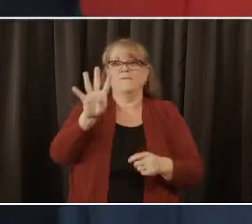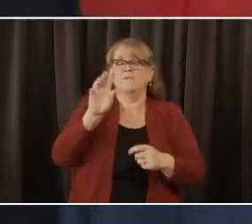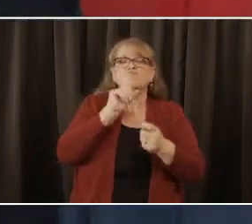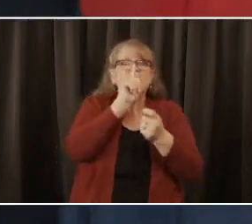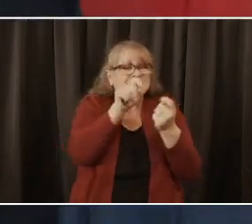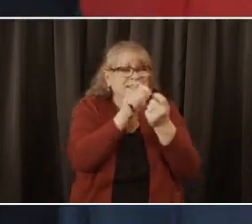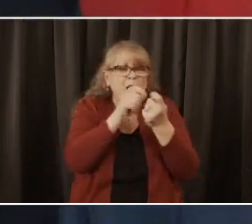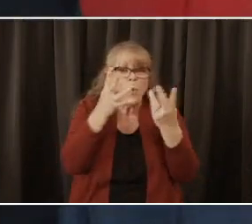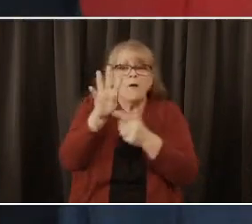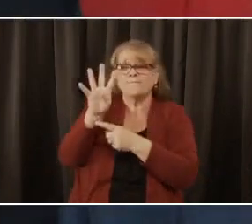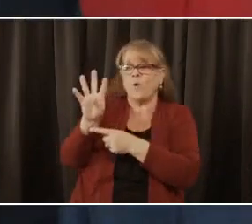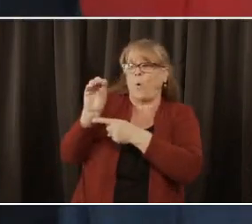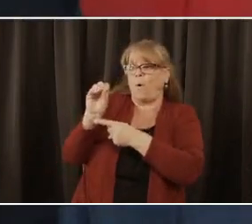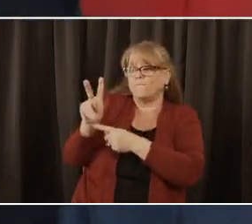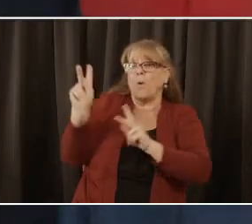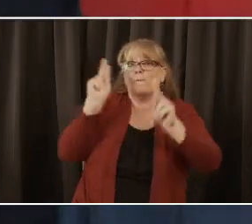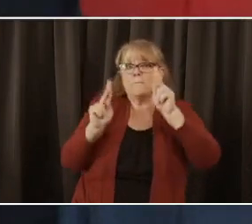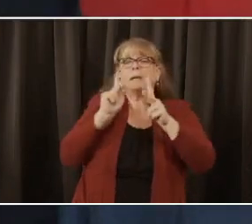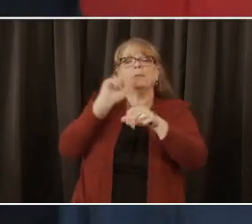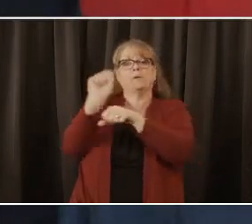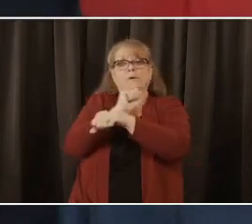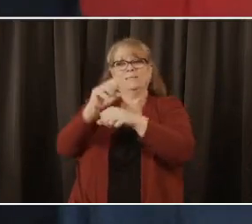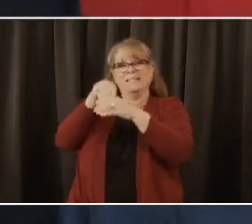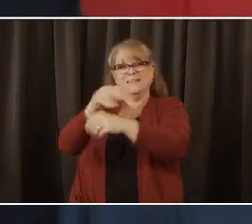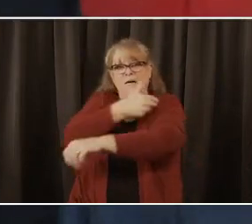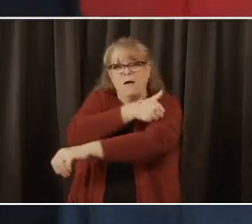This is the first time since February 19 that we've been over